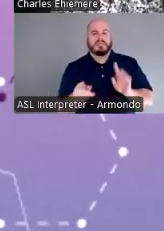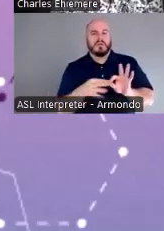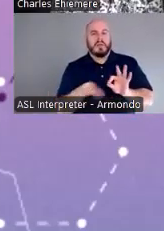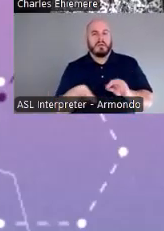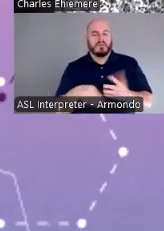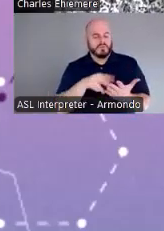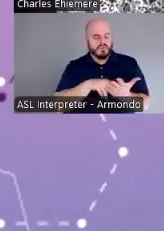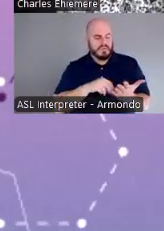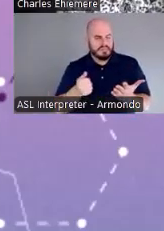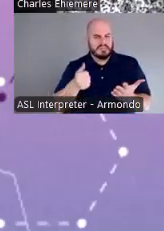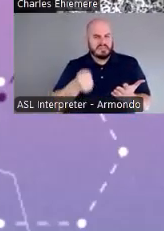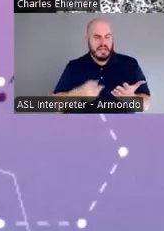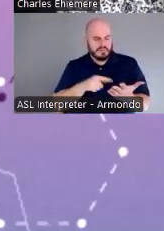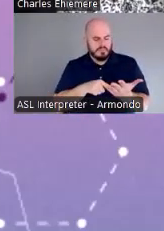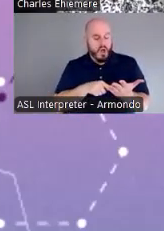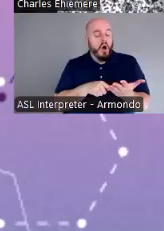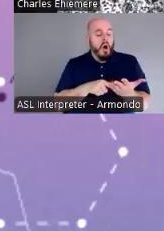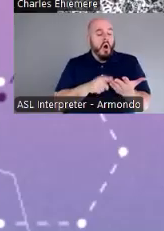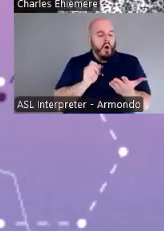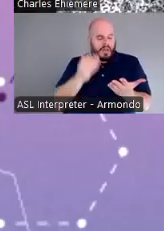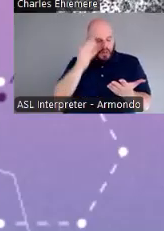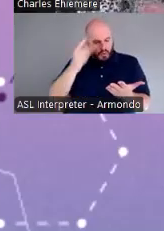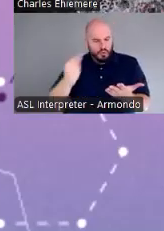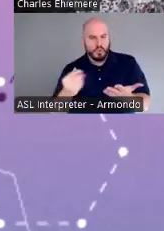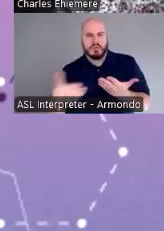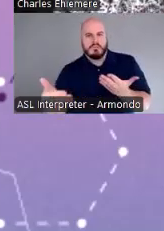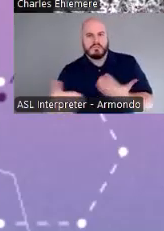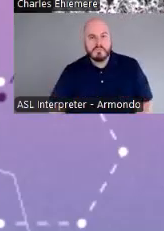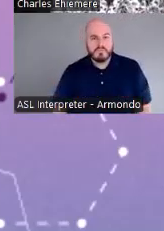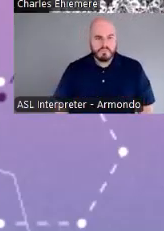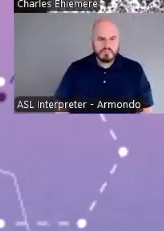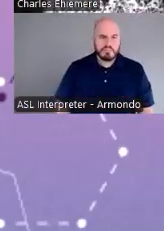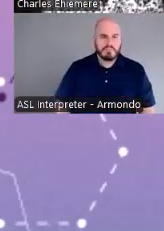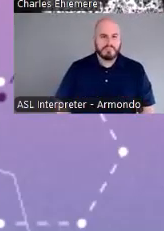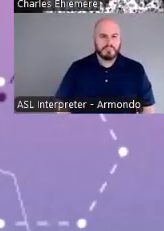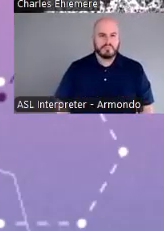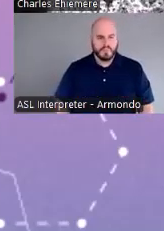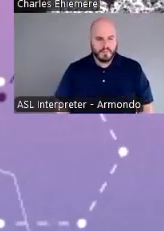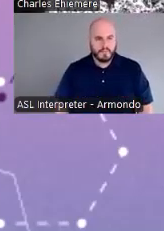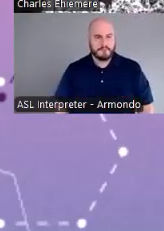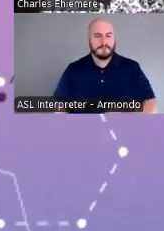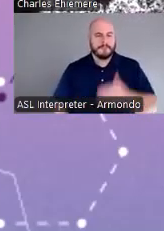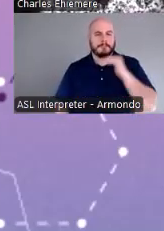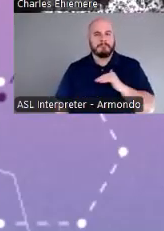Then these are the dashboards. And while we tried--